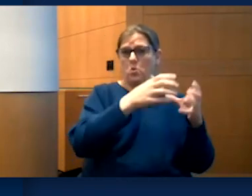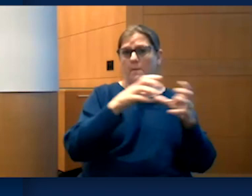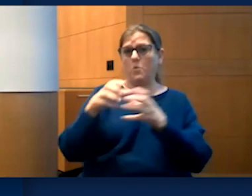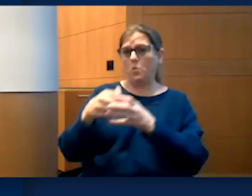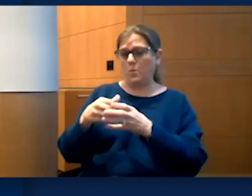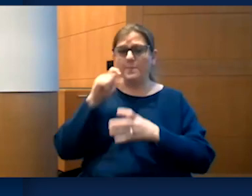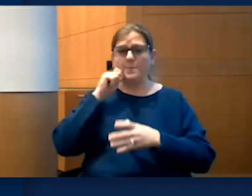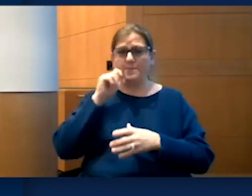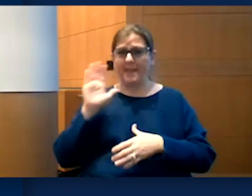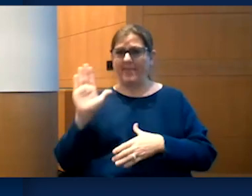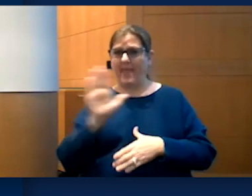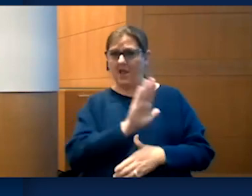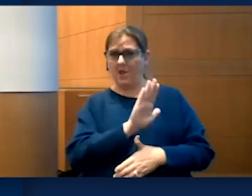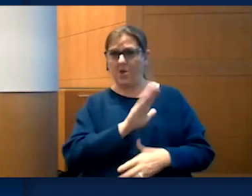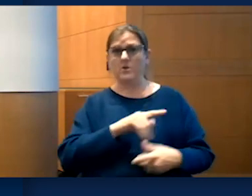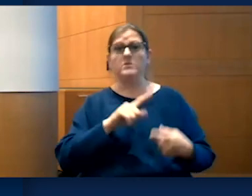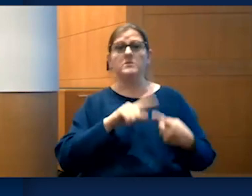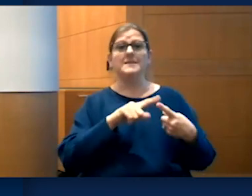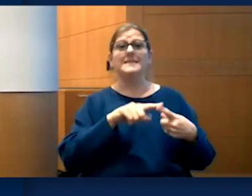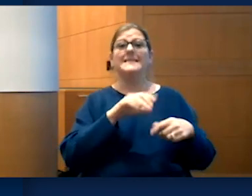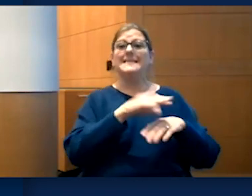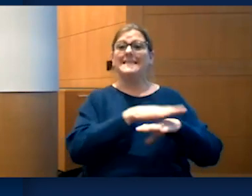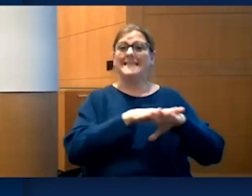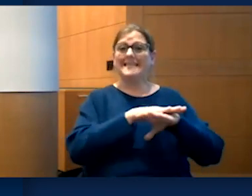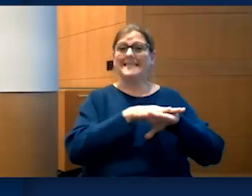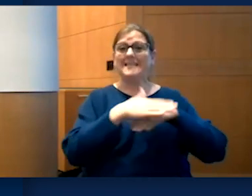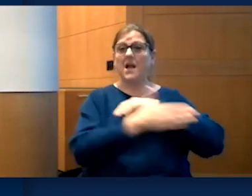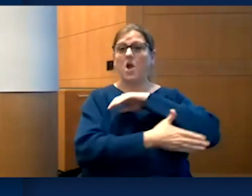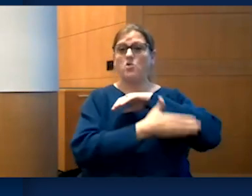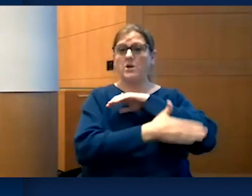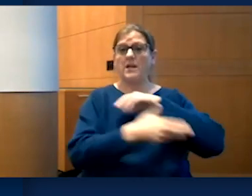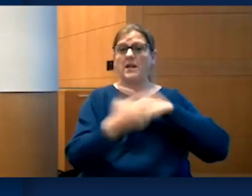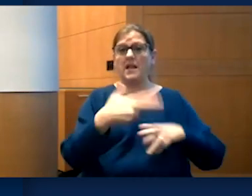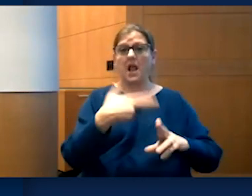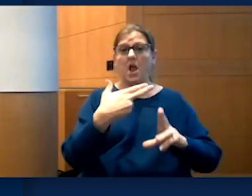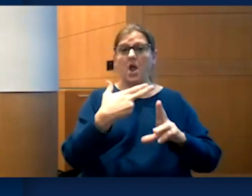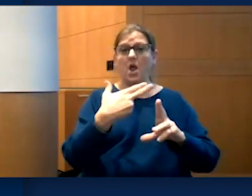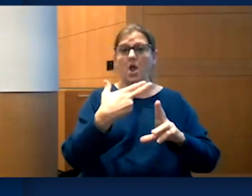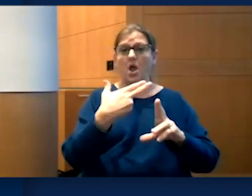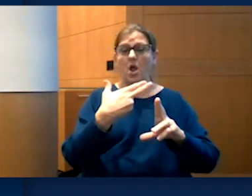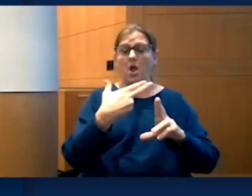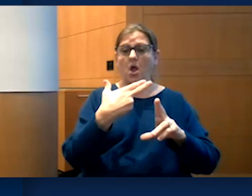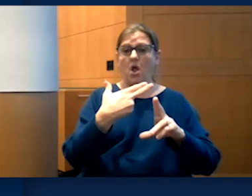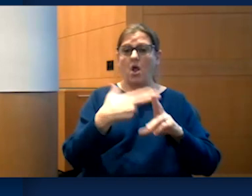In Indian country, they call it, ending cervical cancer is important. They have four different pillars. One is getting vaccinated. One is looking at how to practice smart sex. One is to stop smoking. And the one we're going to talk about today is getting screened.